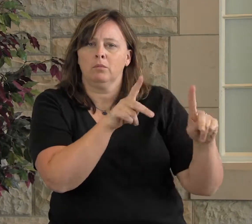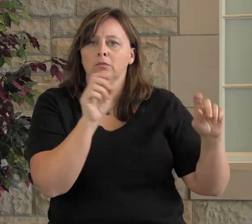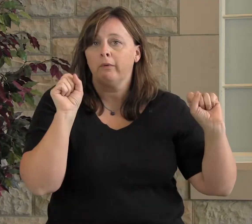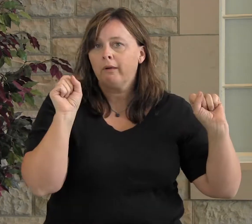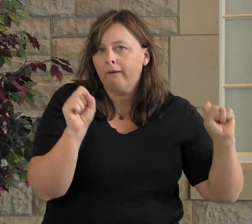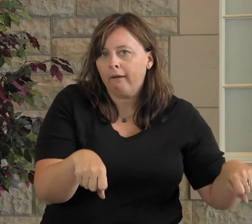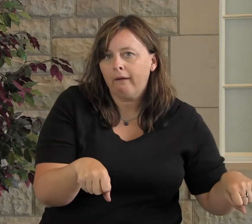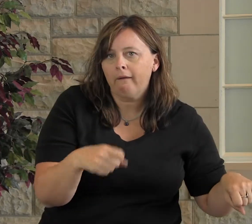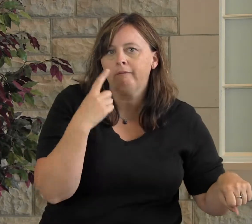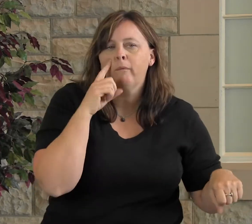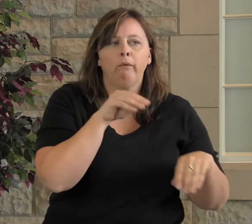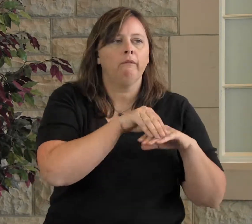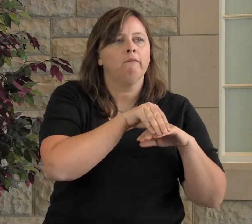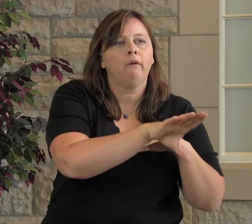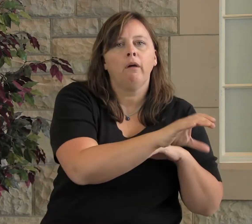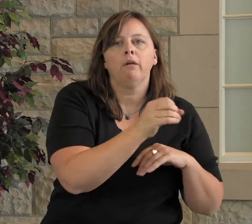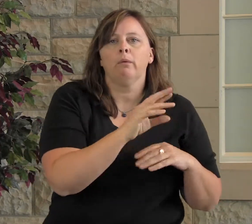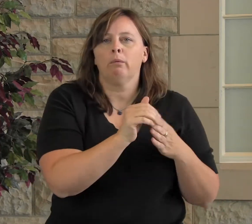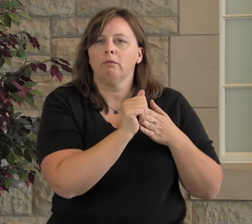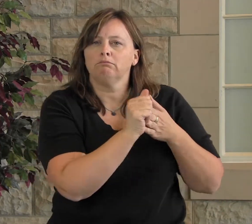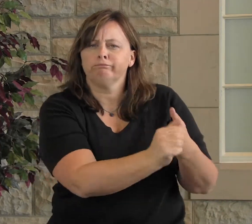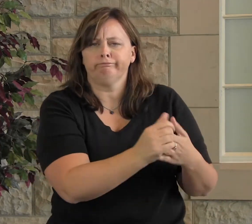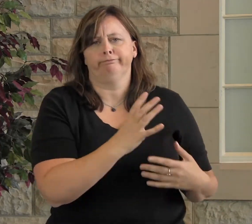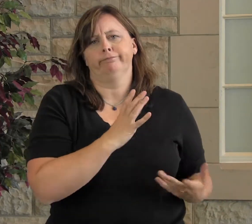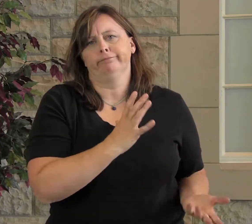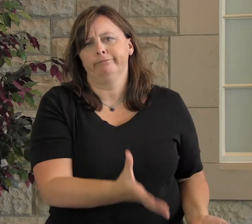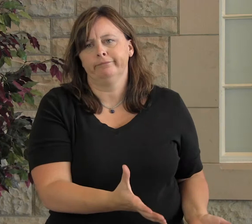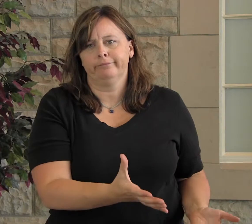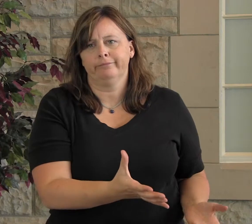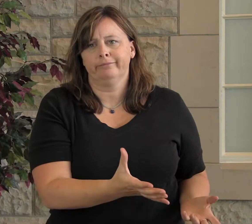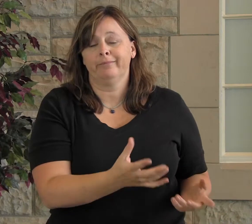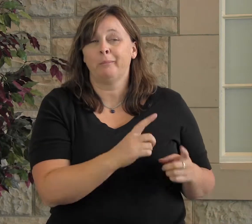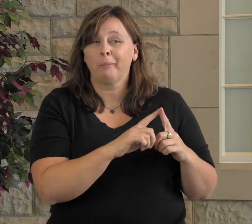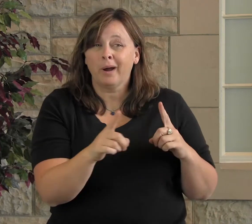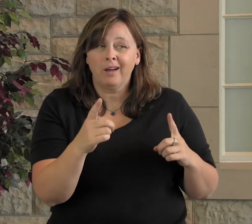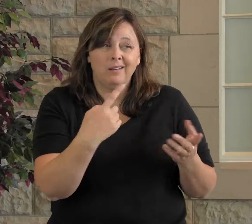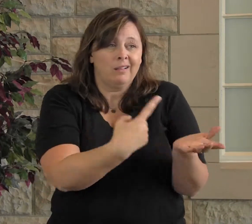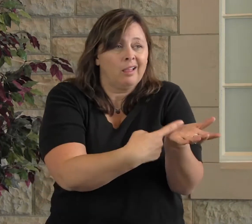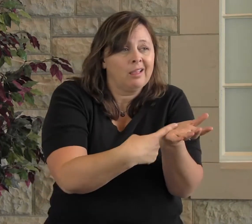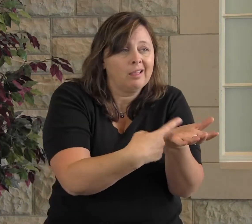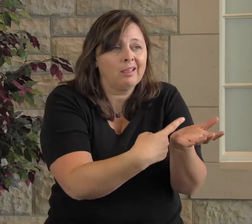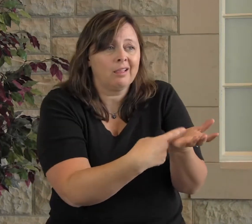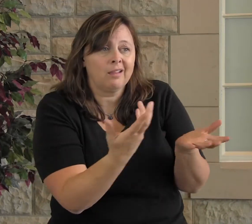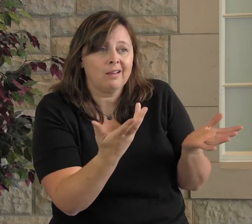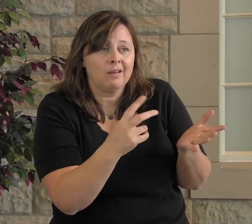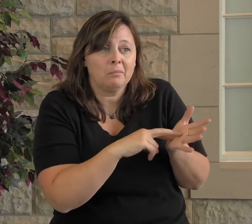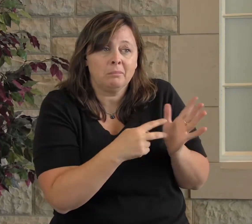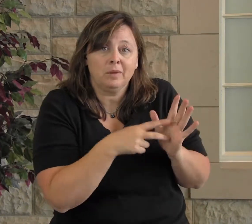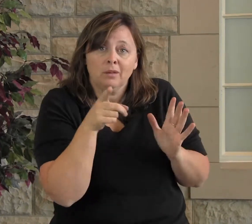If you need some advice or some guidance before making a call, you can talk to your contact